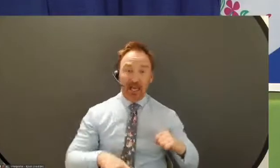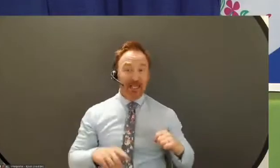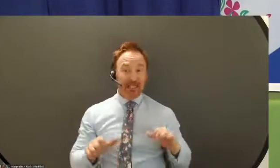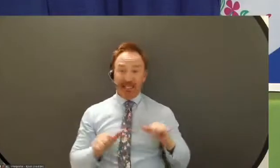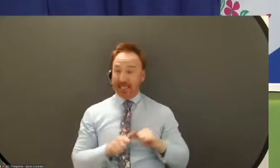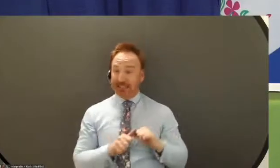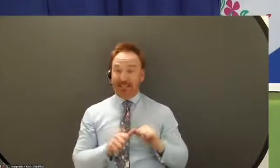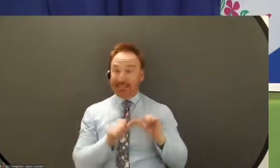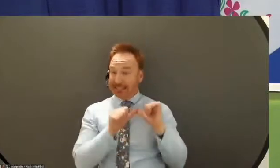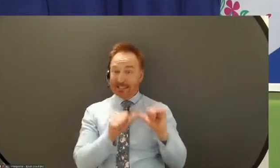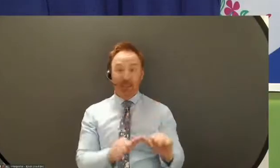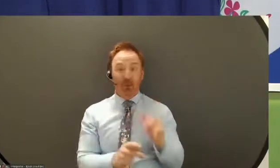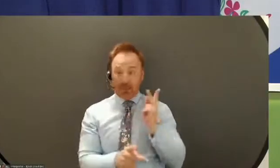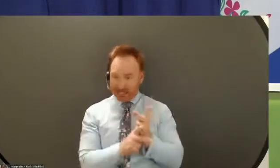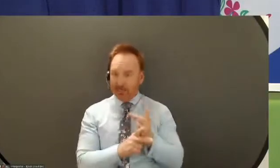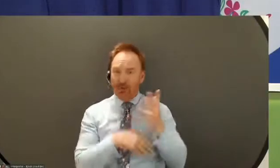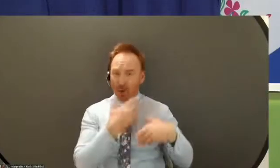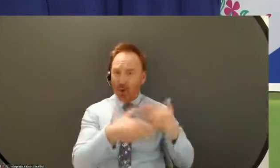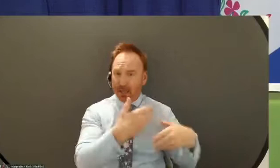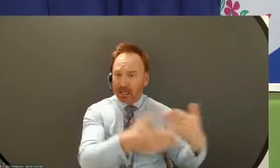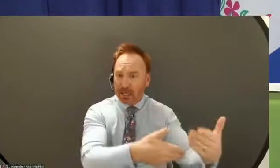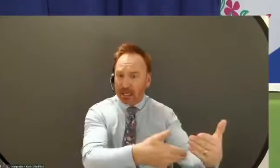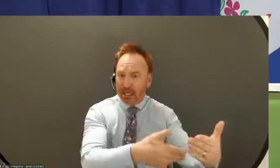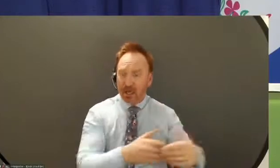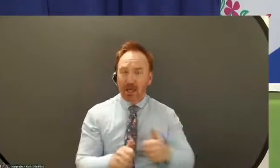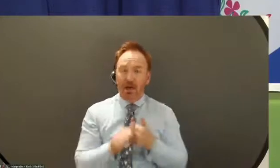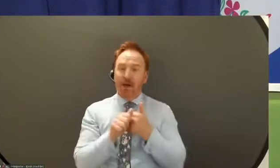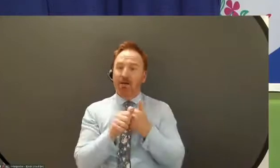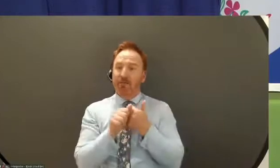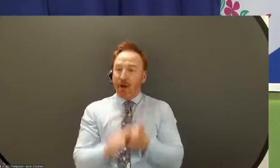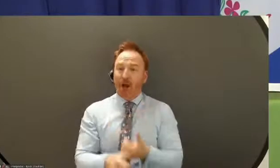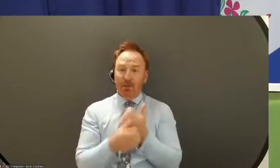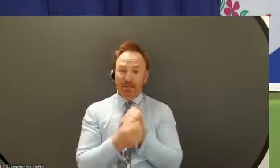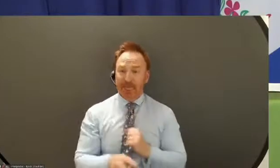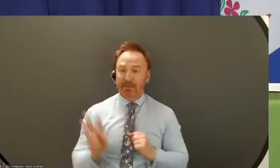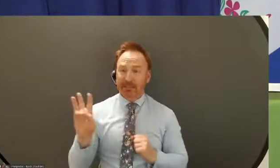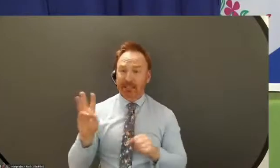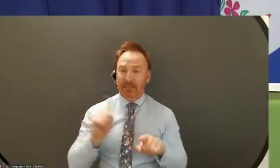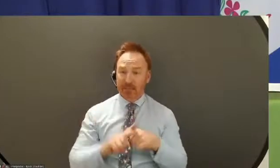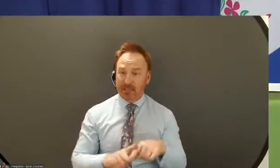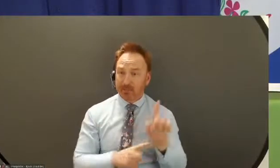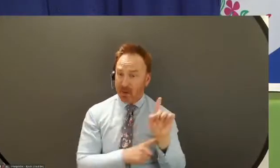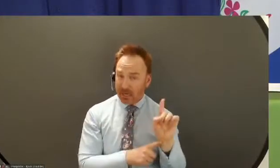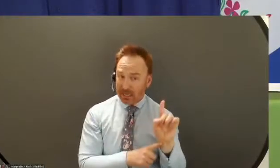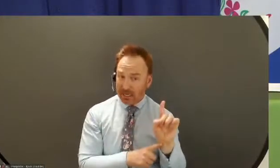on lockdowns and ever tighten restrictions and we have tried to play that balance of risk